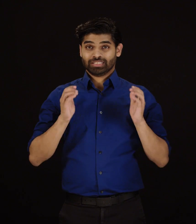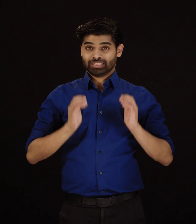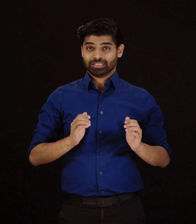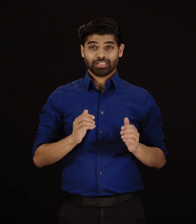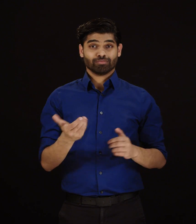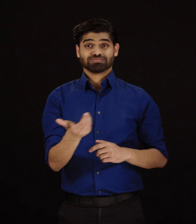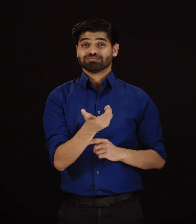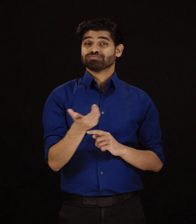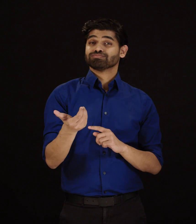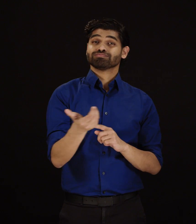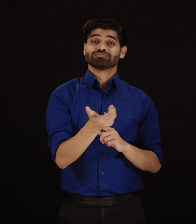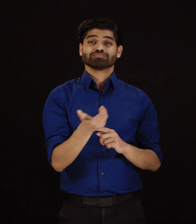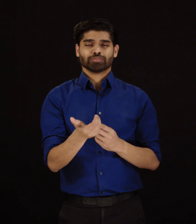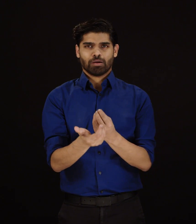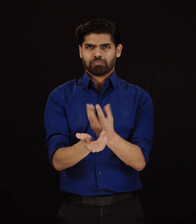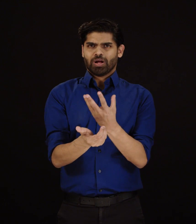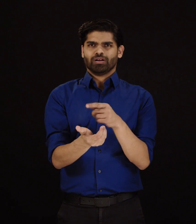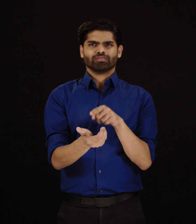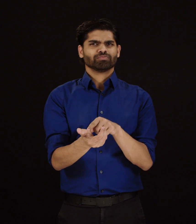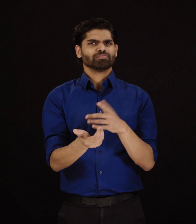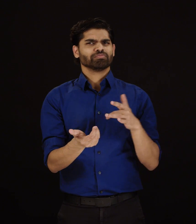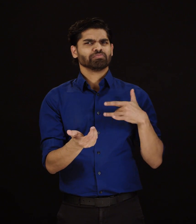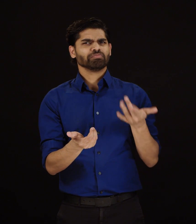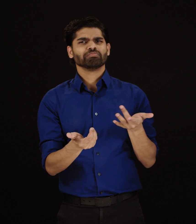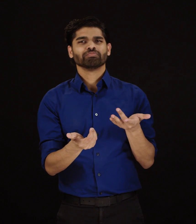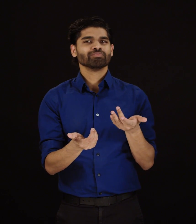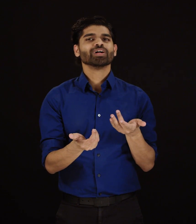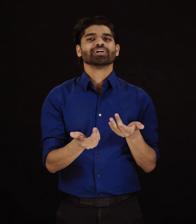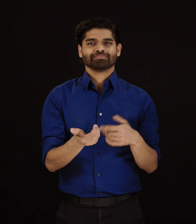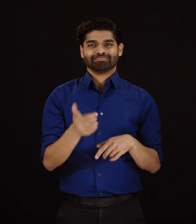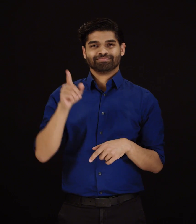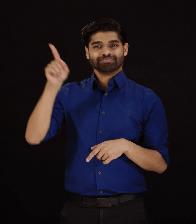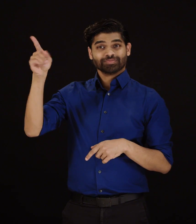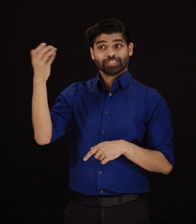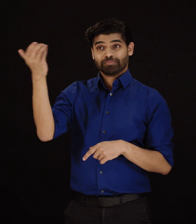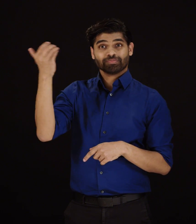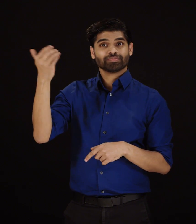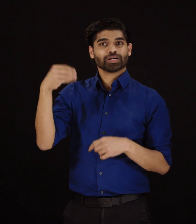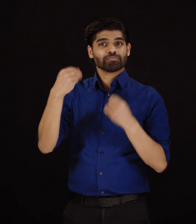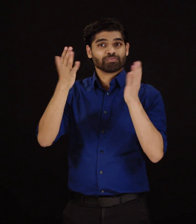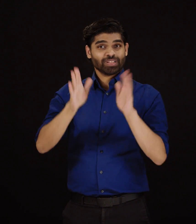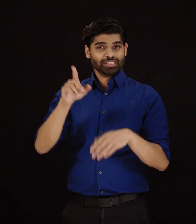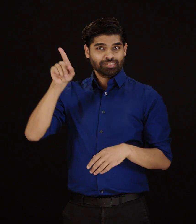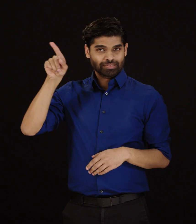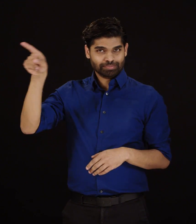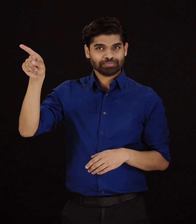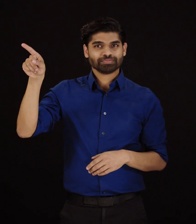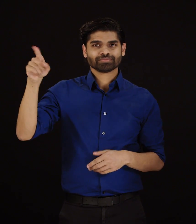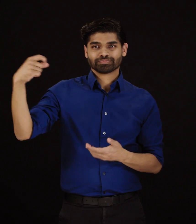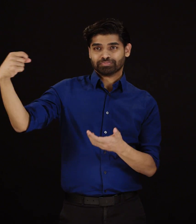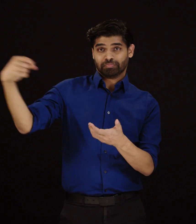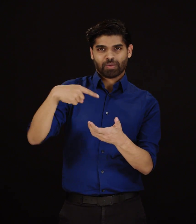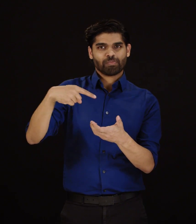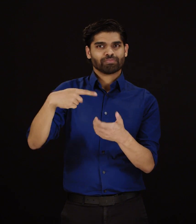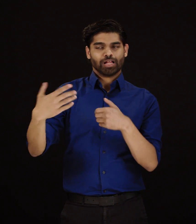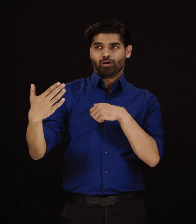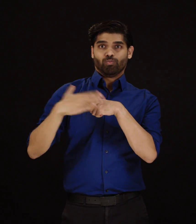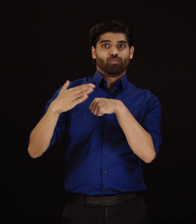Customers may receive Usage Alerts or Notifications at specific usage thresholds in their monthly data plan.